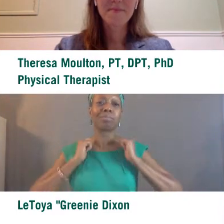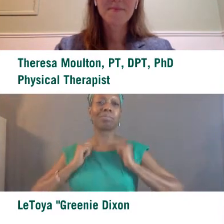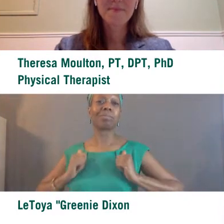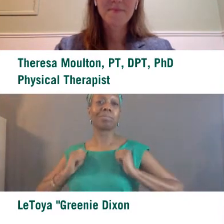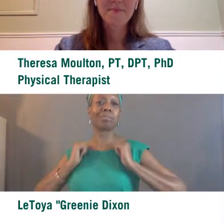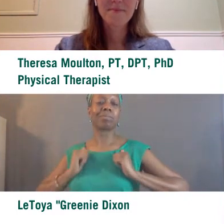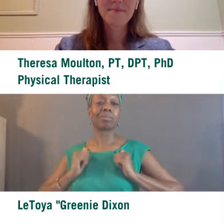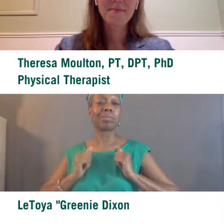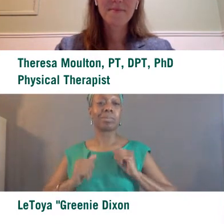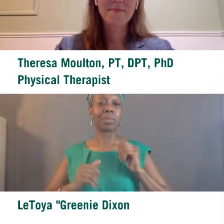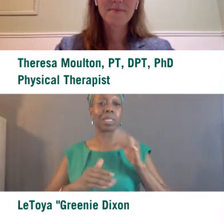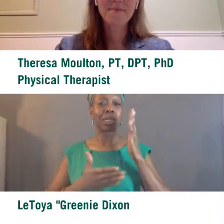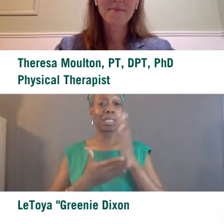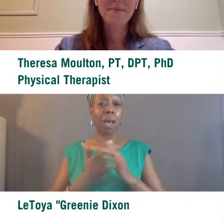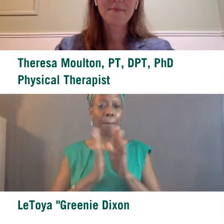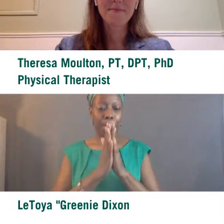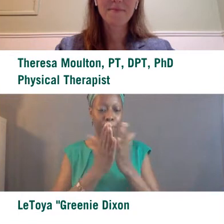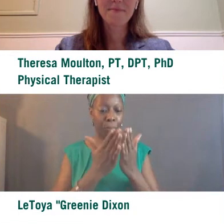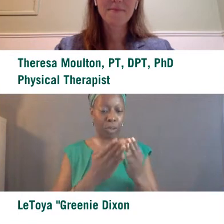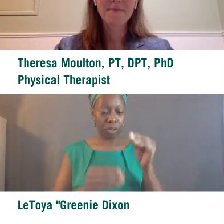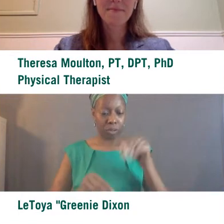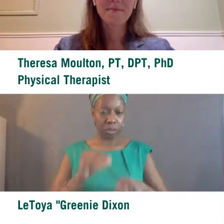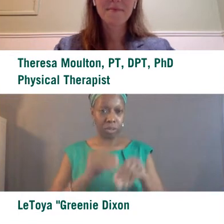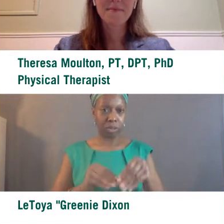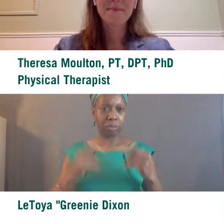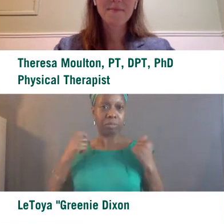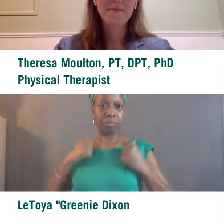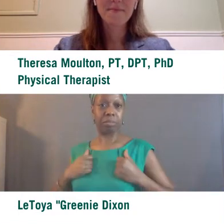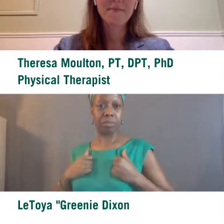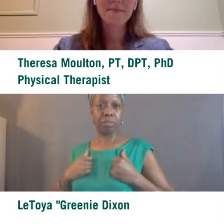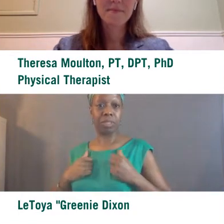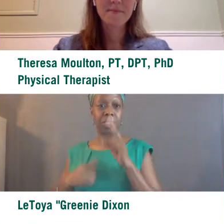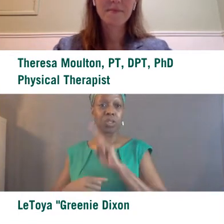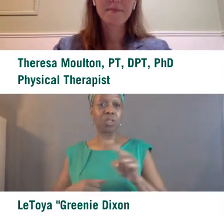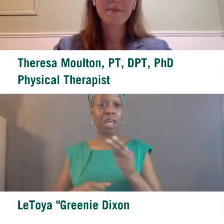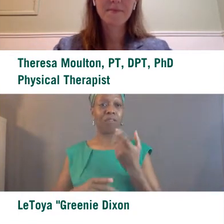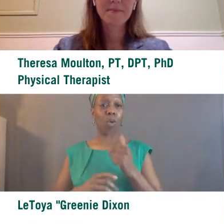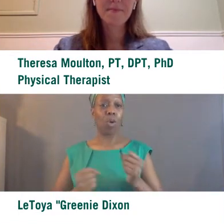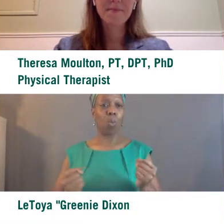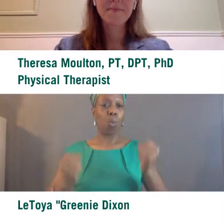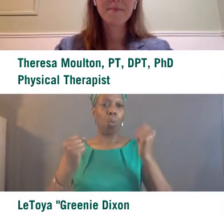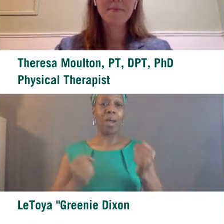instead of using weights at a gym. And they can do some strength training with that.